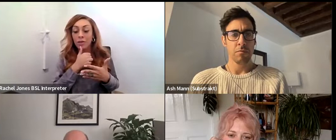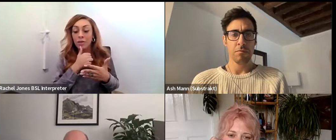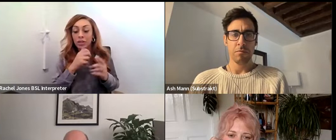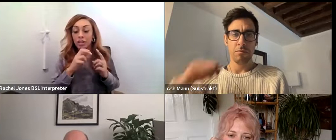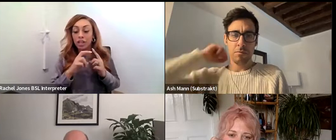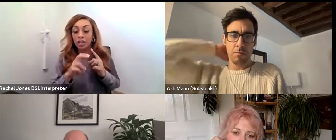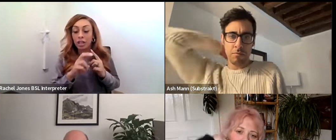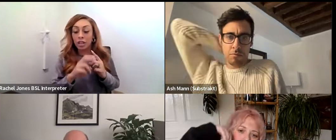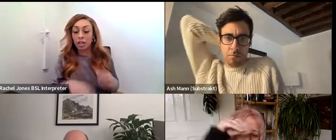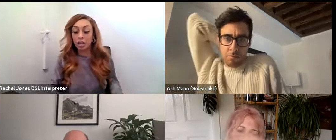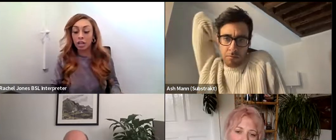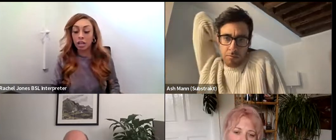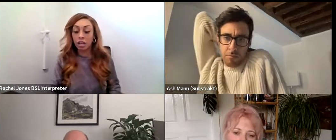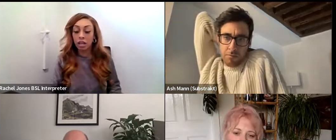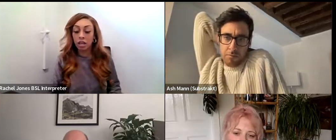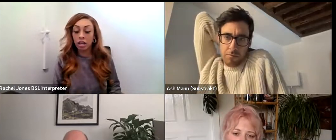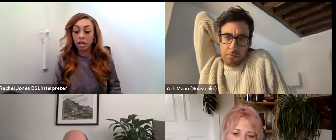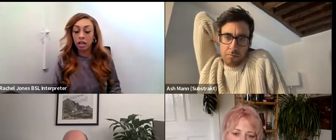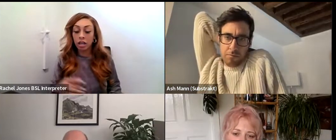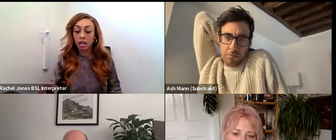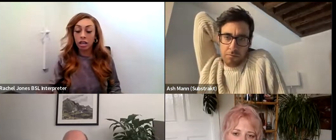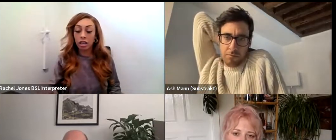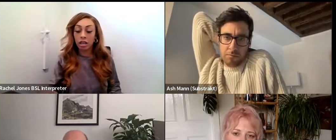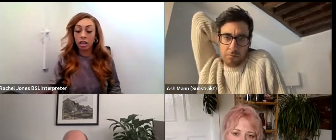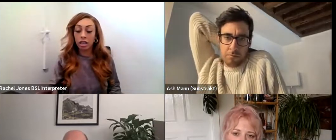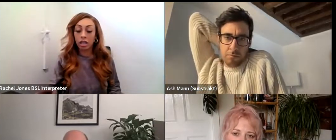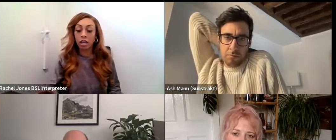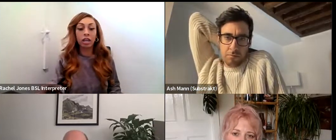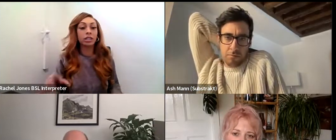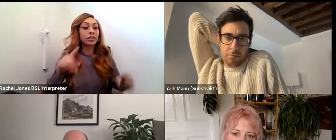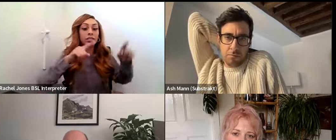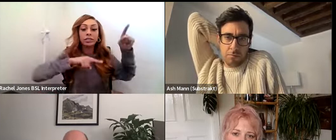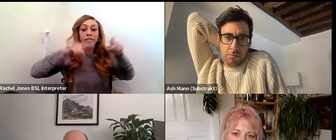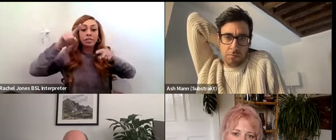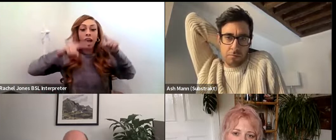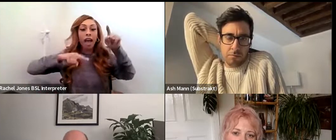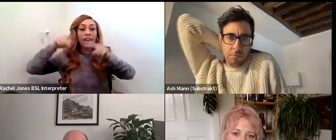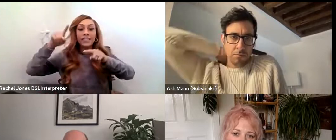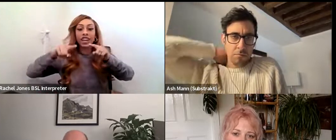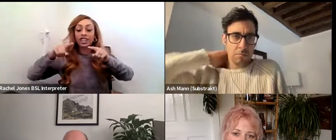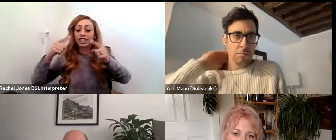that people want so many divergent things from digital work.